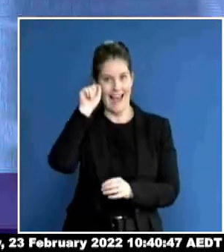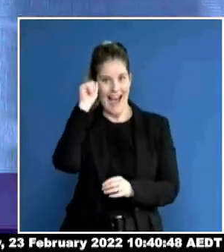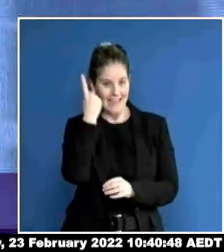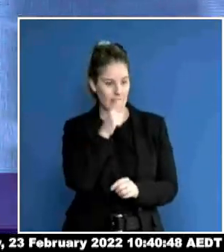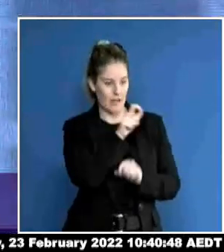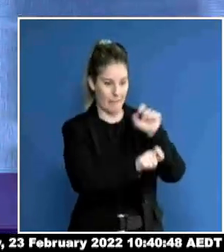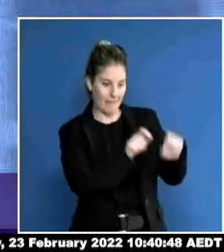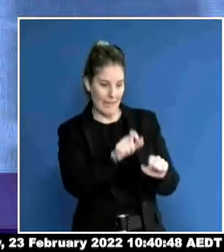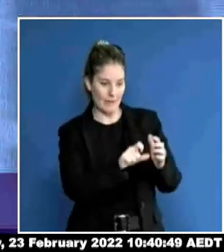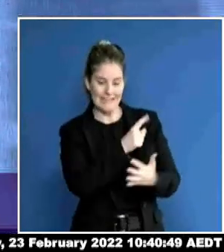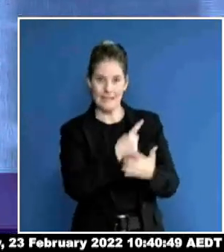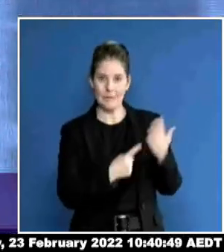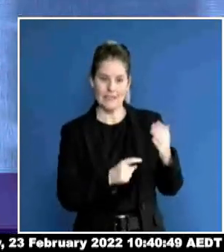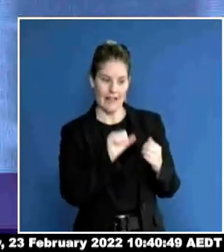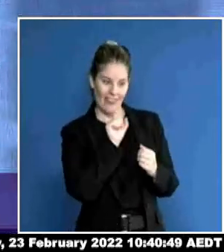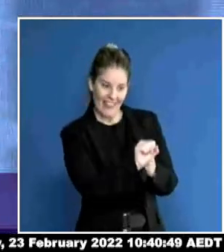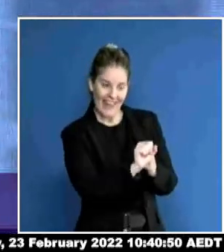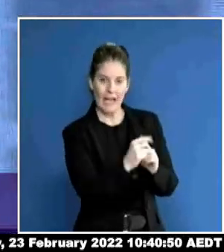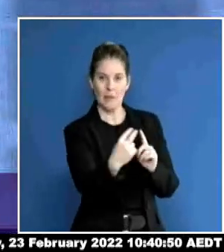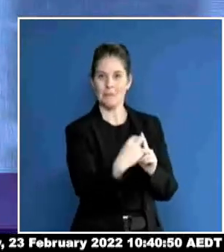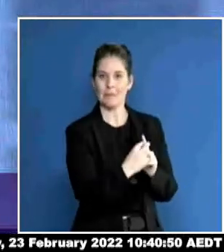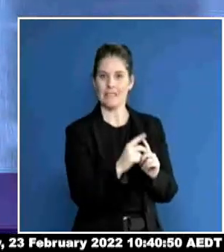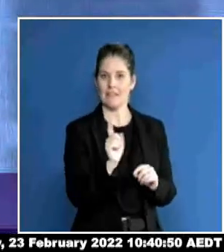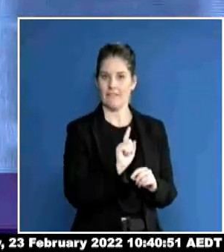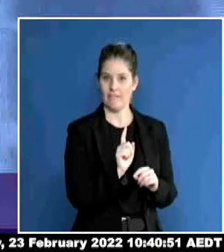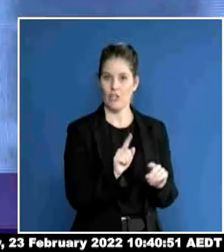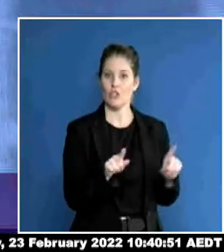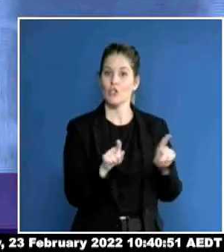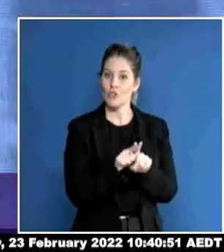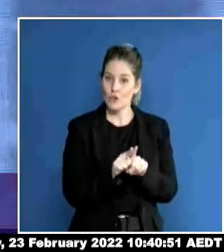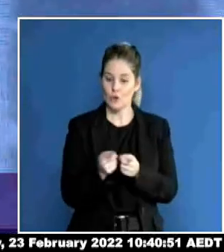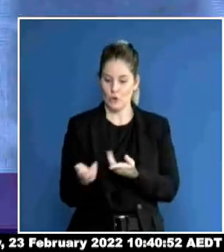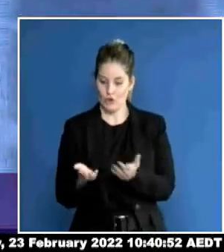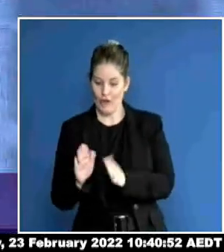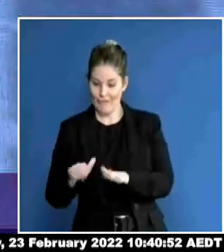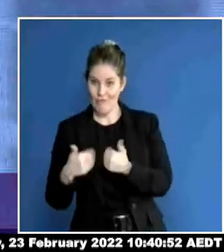of service providers so they can better understand the cohort they are tasked at